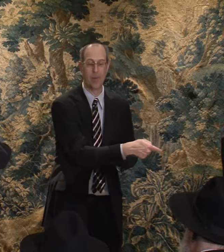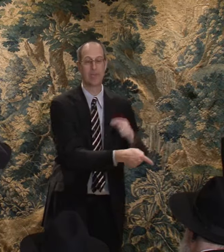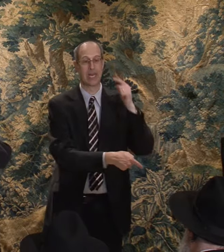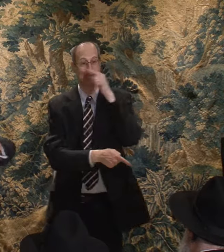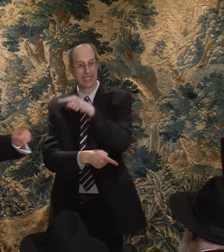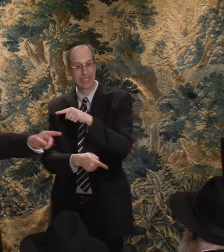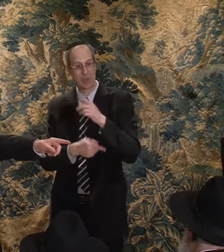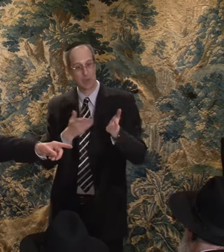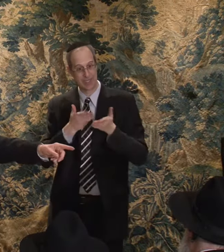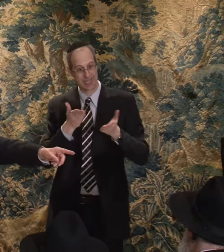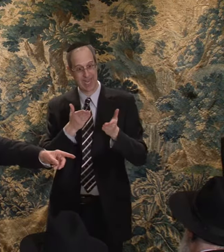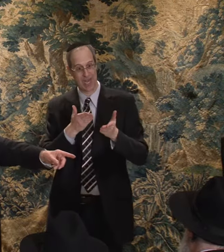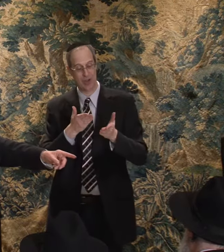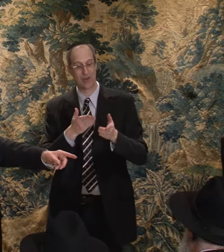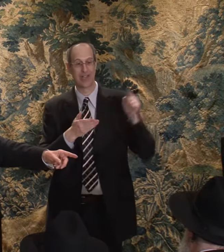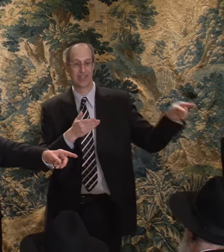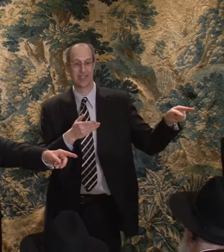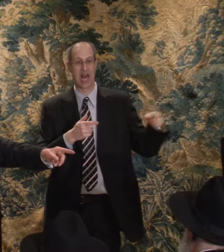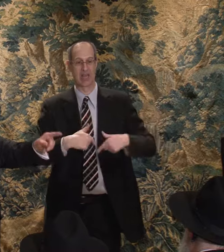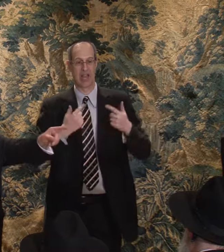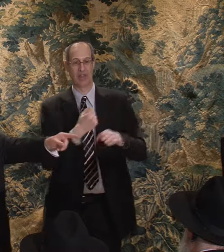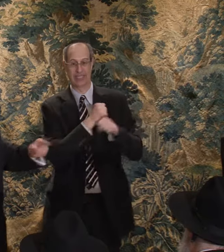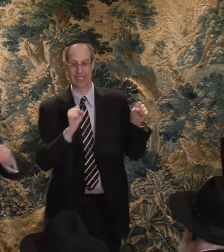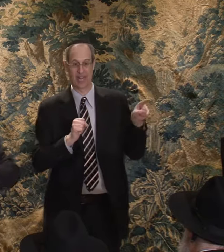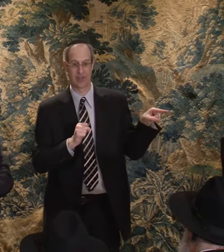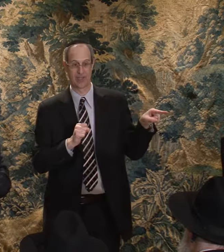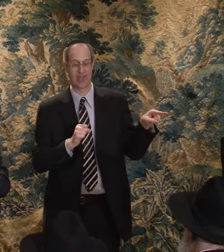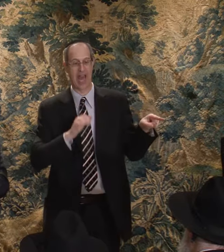was there his son's life was saved and that's what the press said is all about